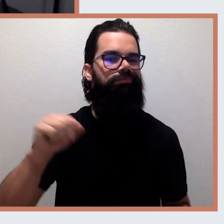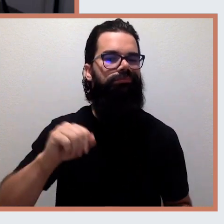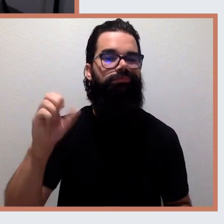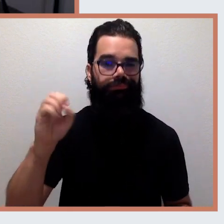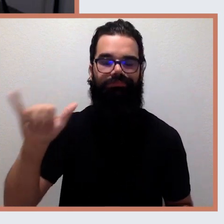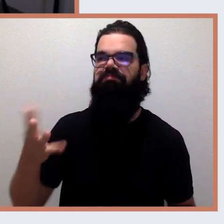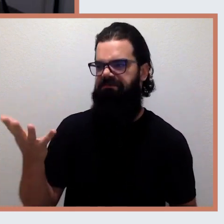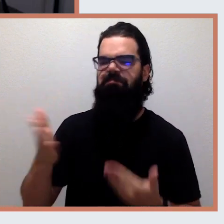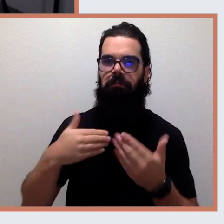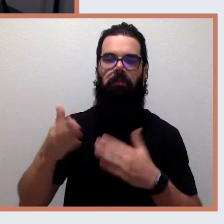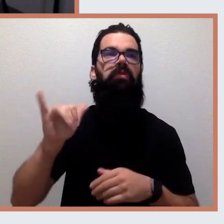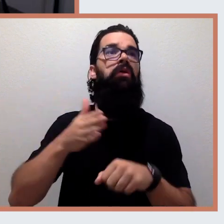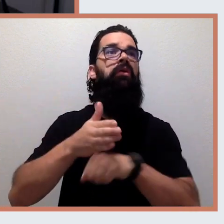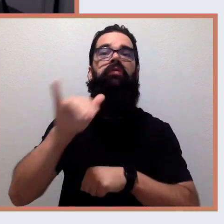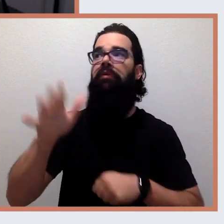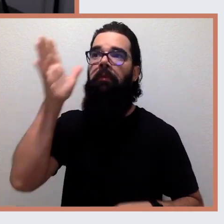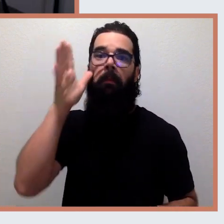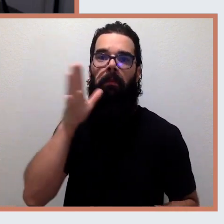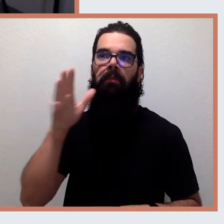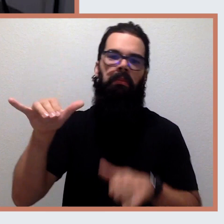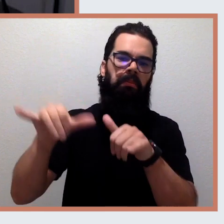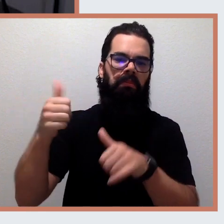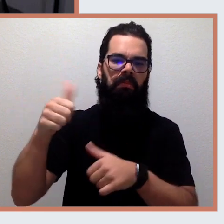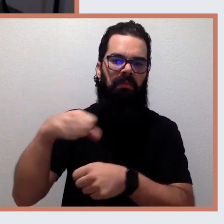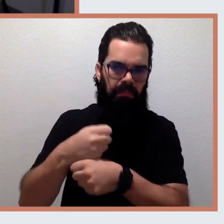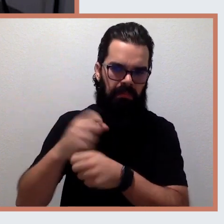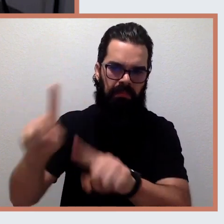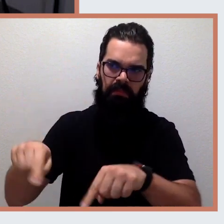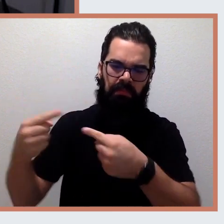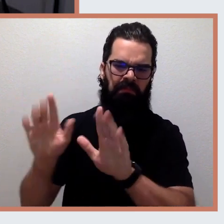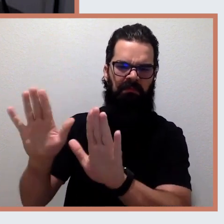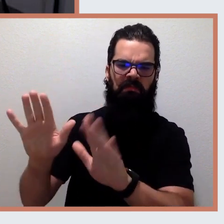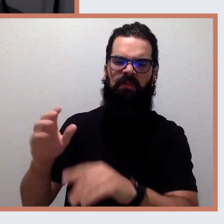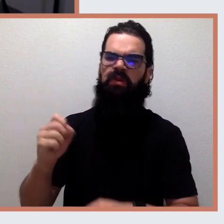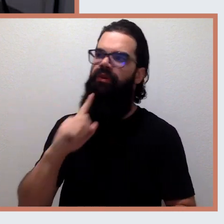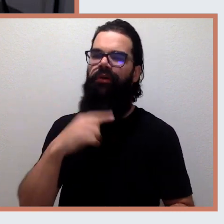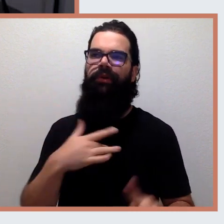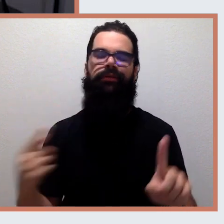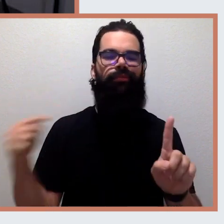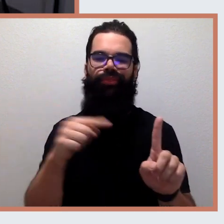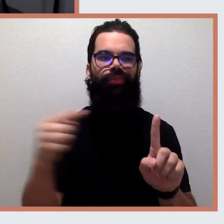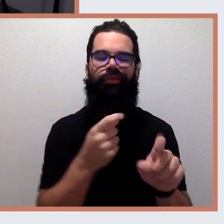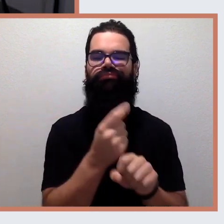and after that, my parents have stayed there 10 years after, so I would always go back pretty much every summer,